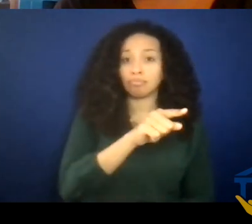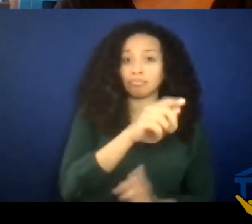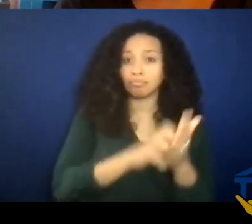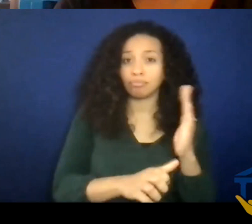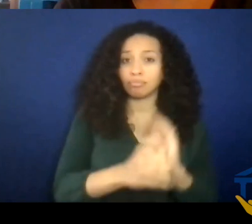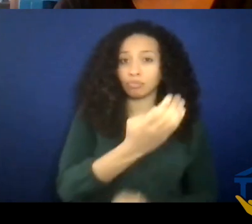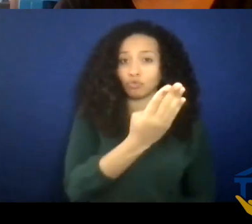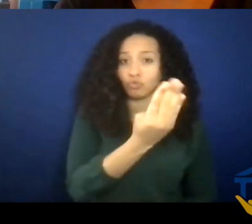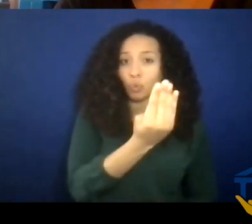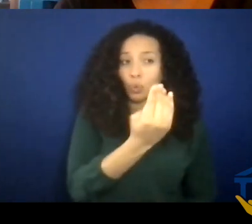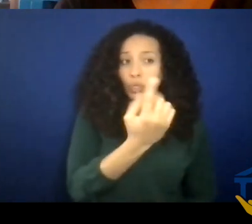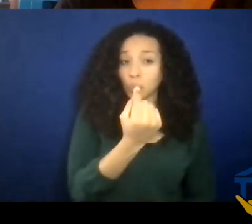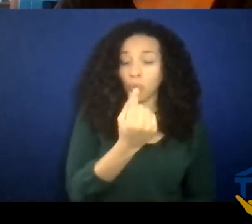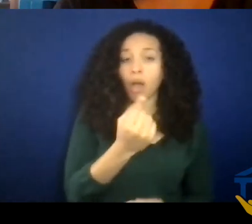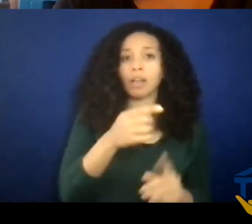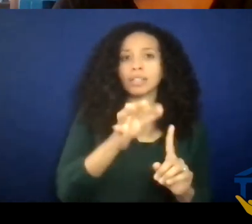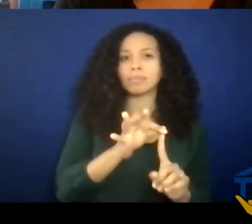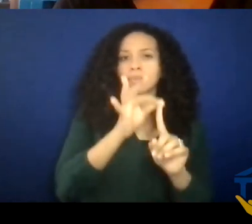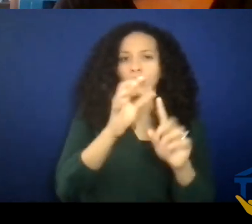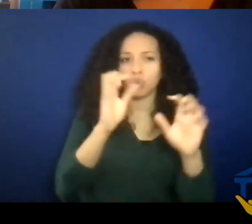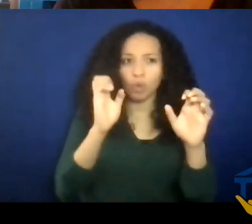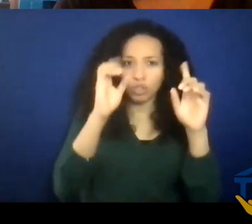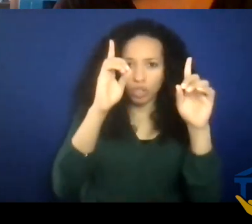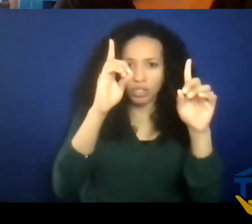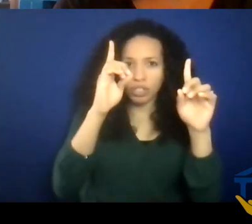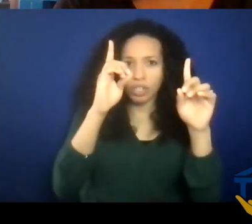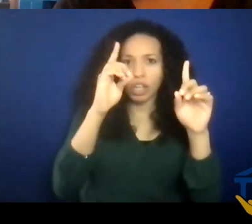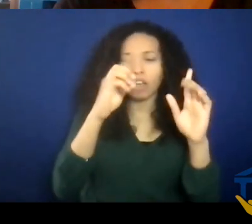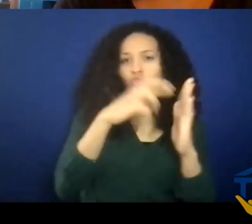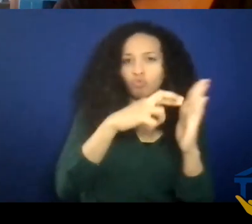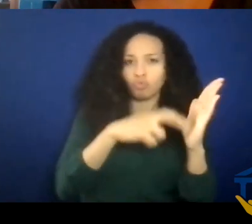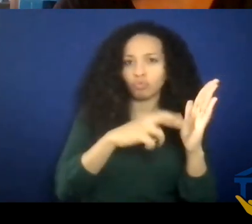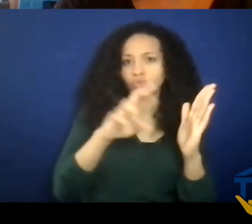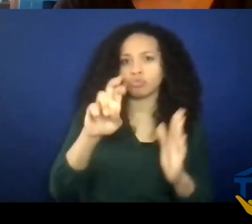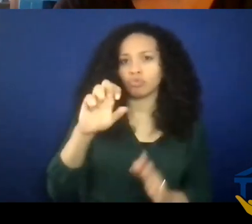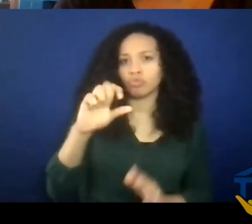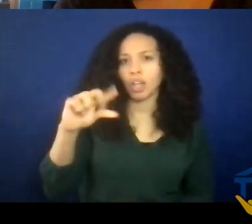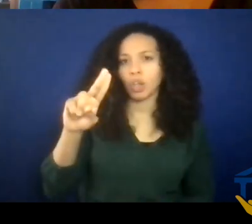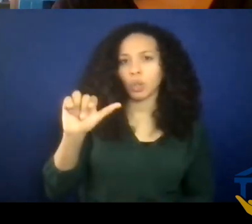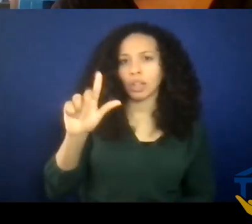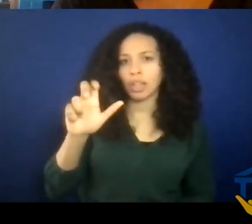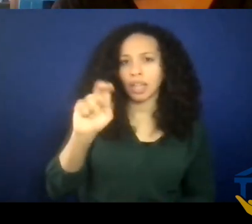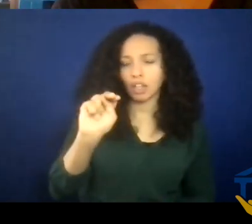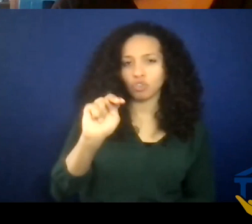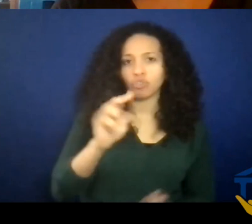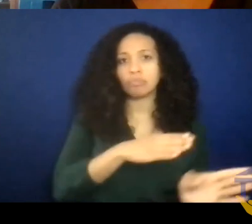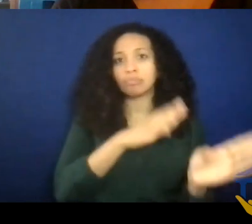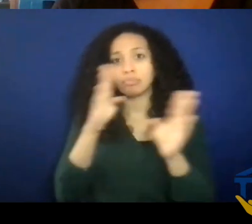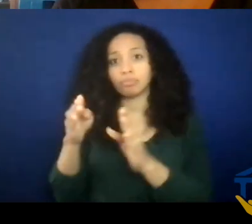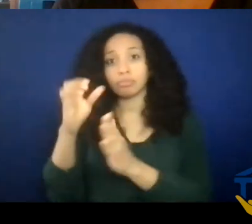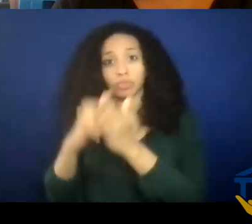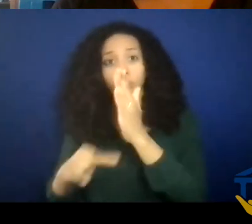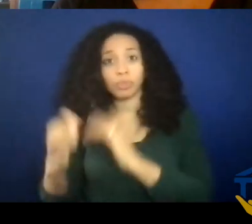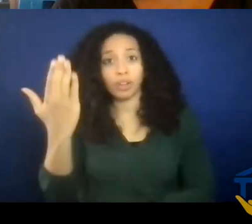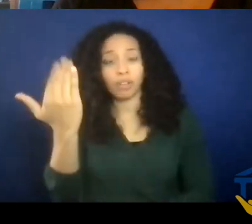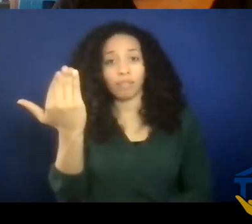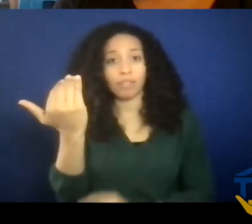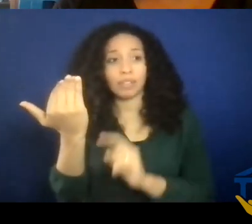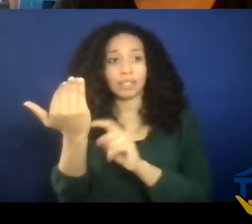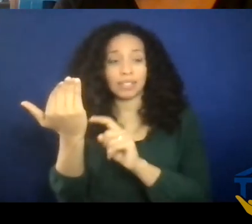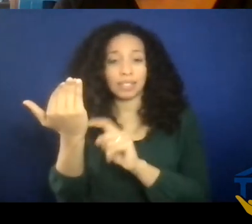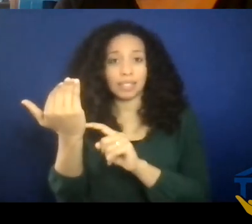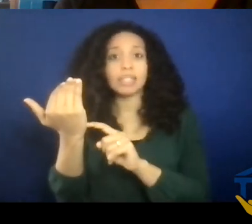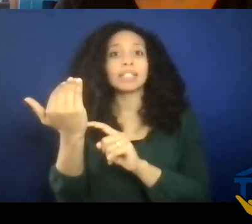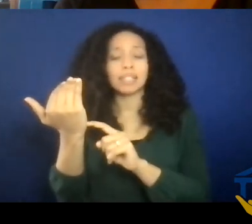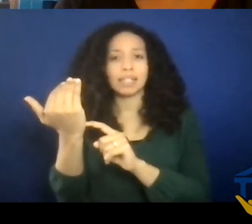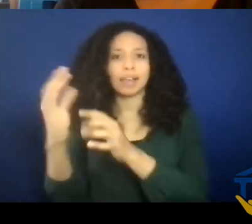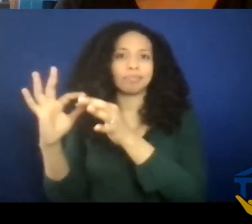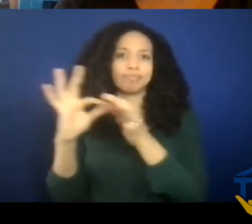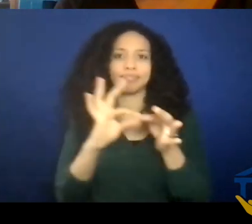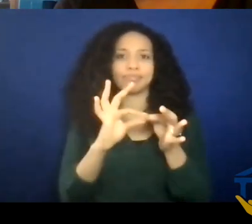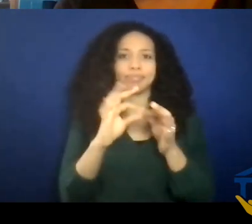Special Education regulations and Chapter 15, um, corresponds with Section 504. The federal law that